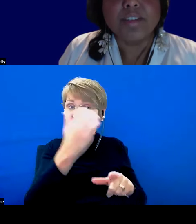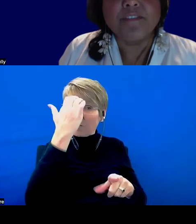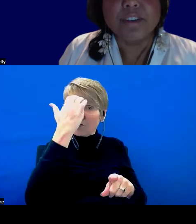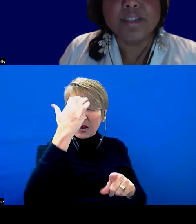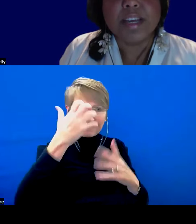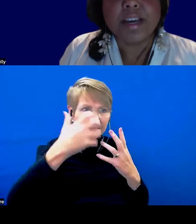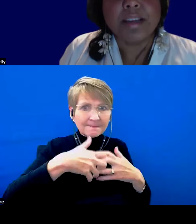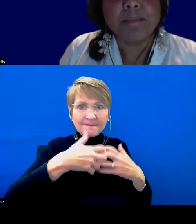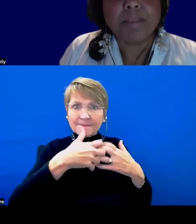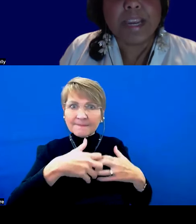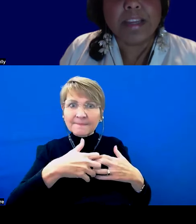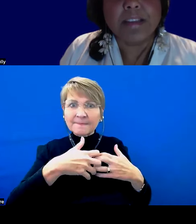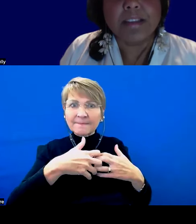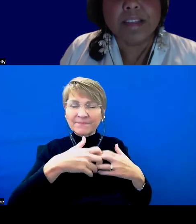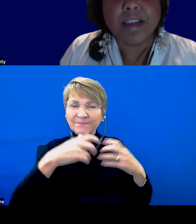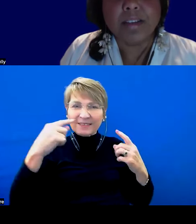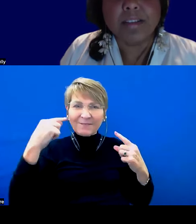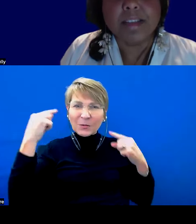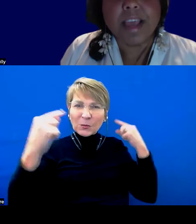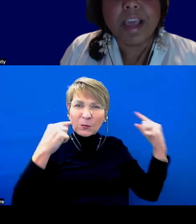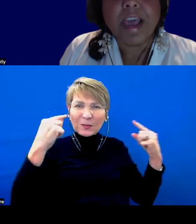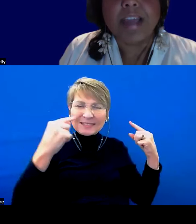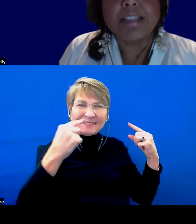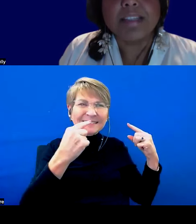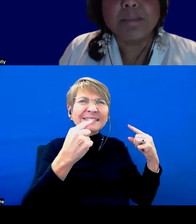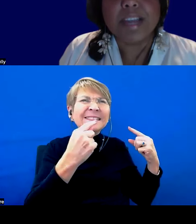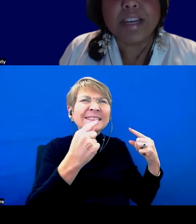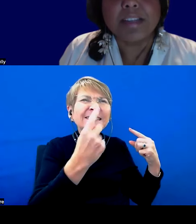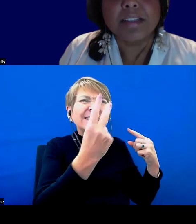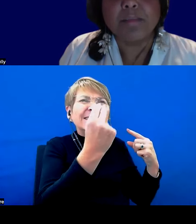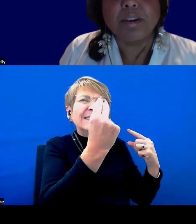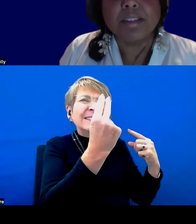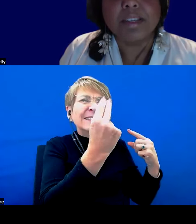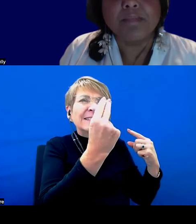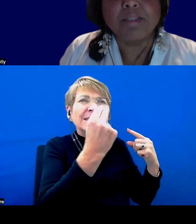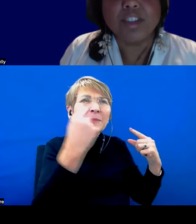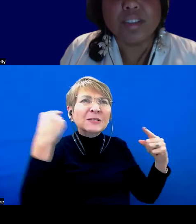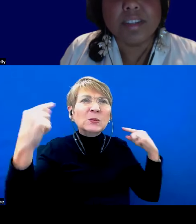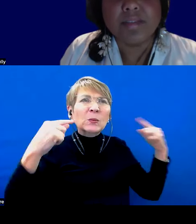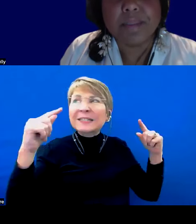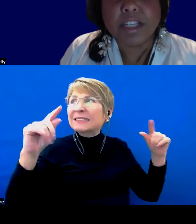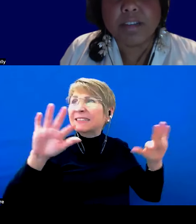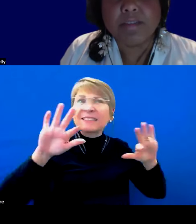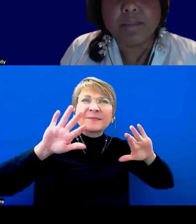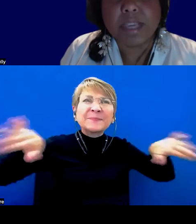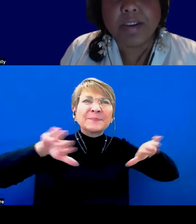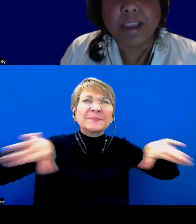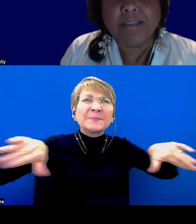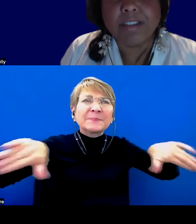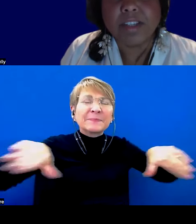filter competing sounds and simultaneously process reduced information from hearing and vision.